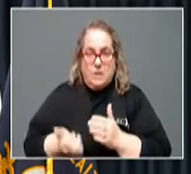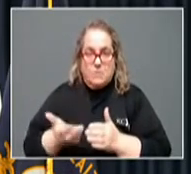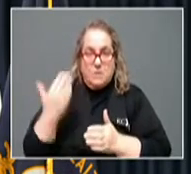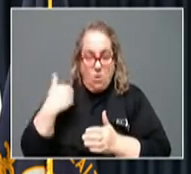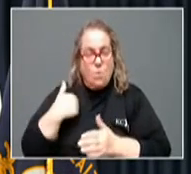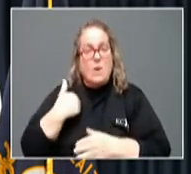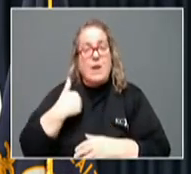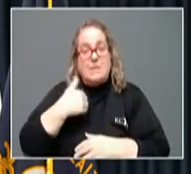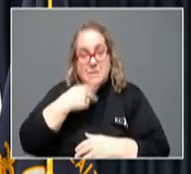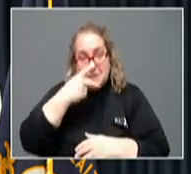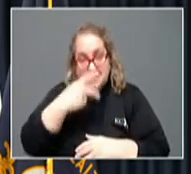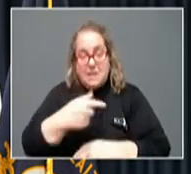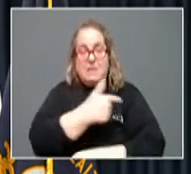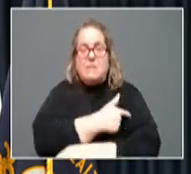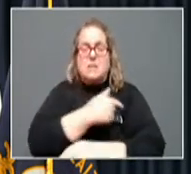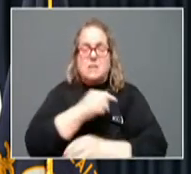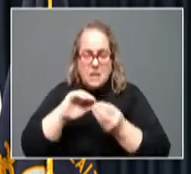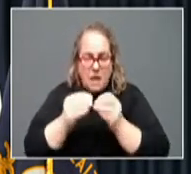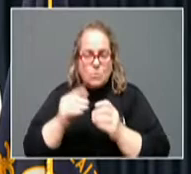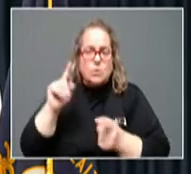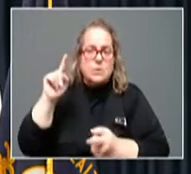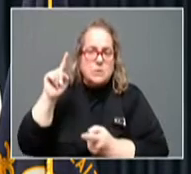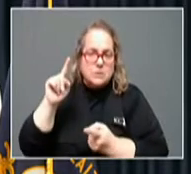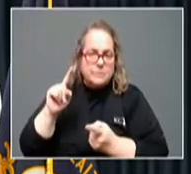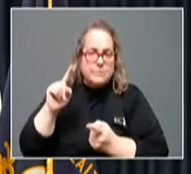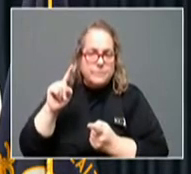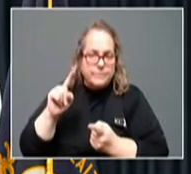declining. Now this was you know, typically